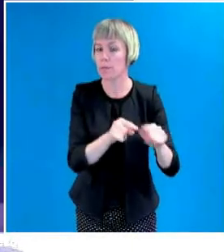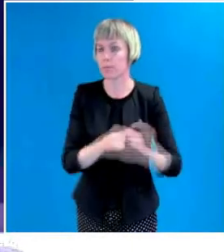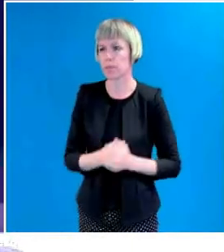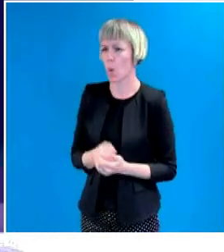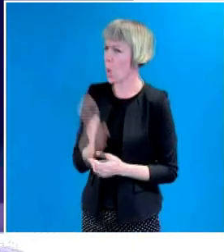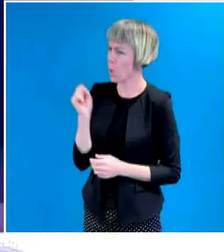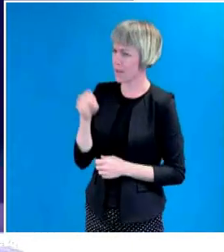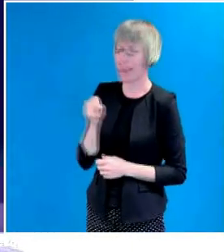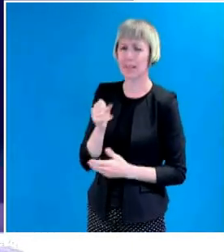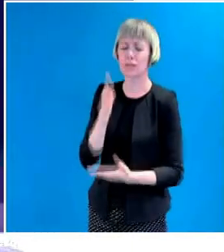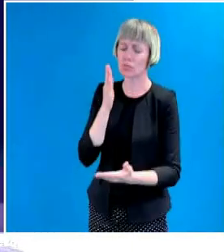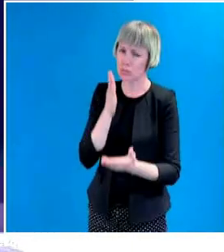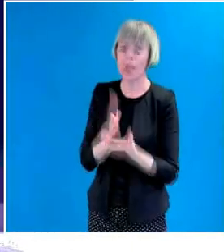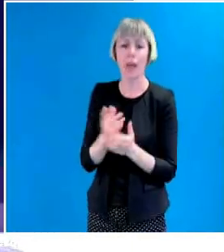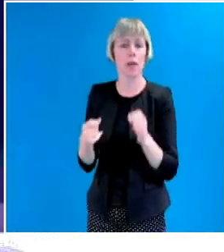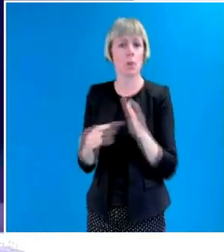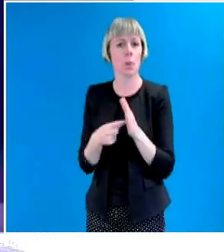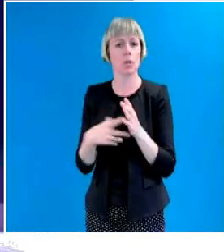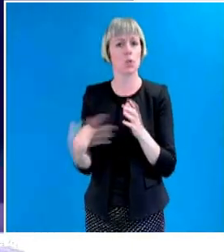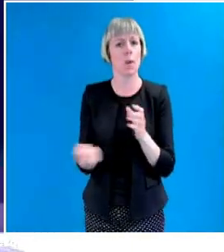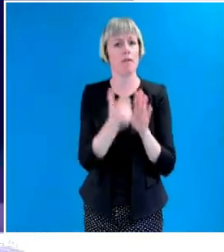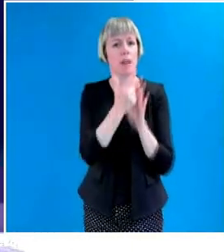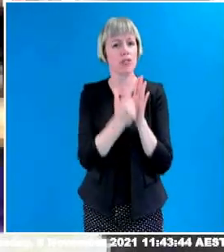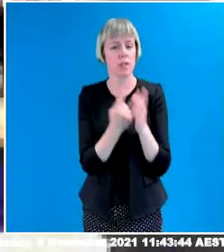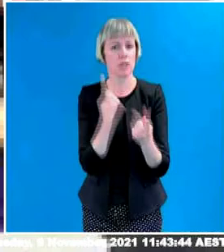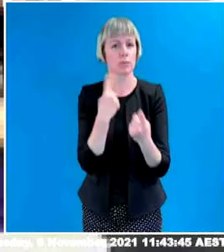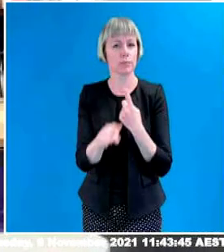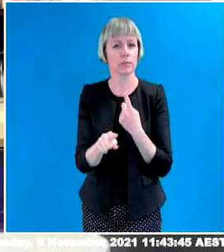I think what you need to see is a mix of measures.